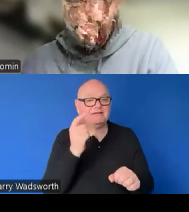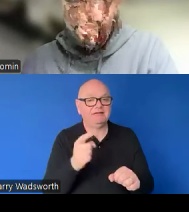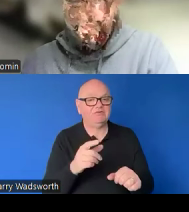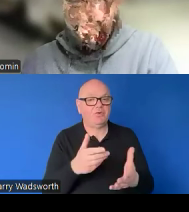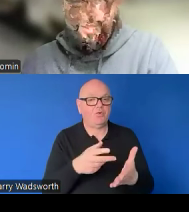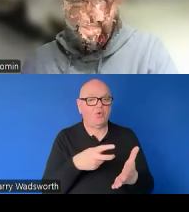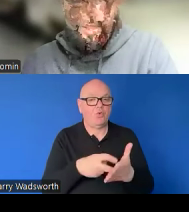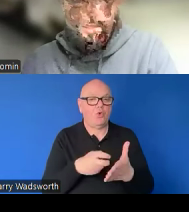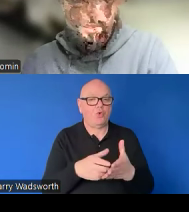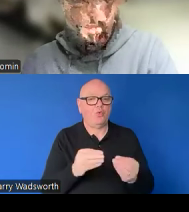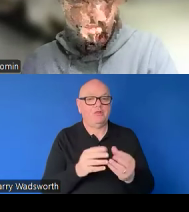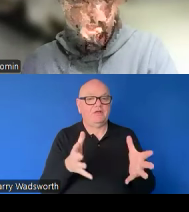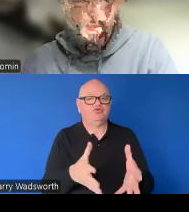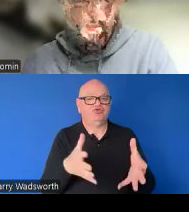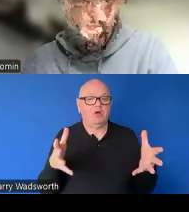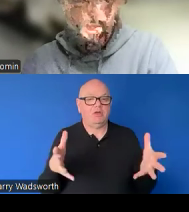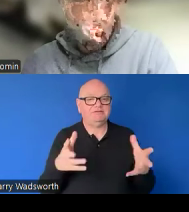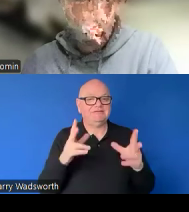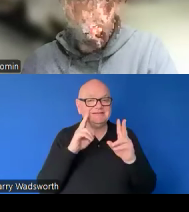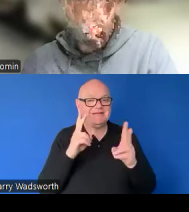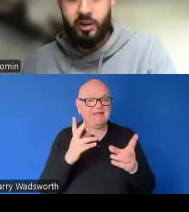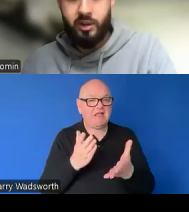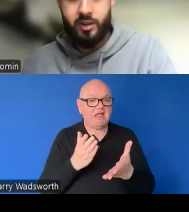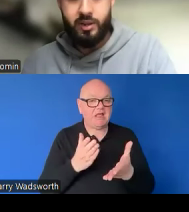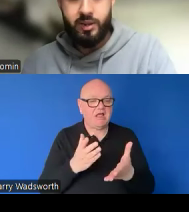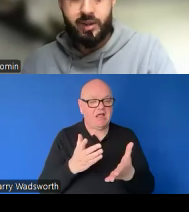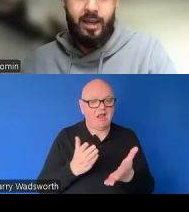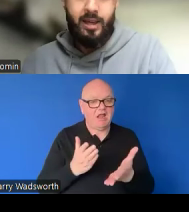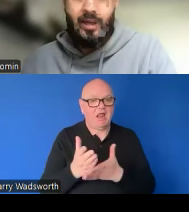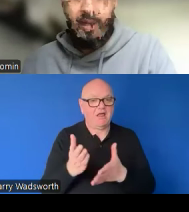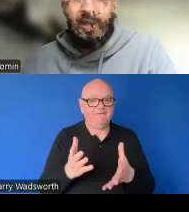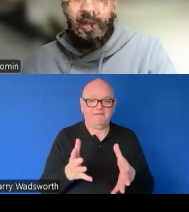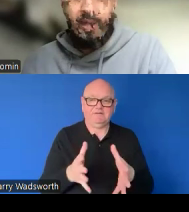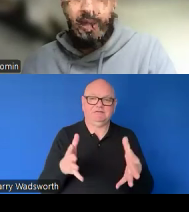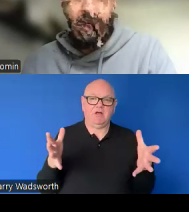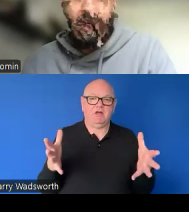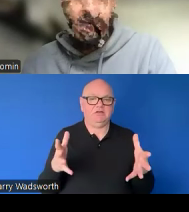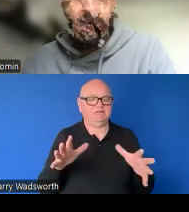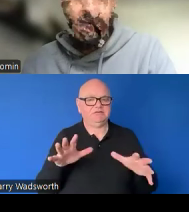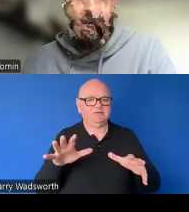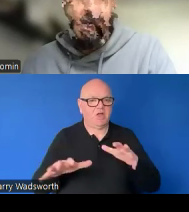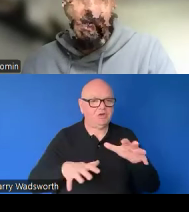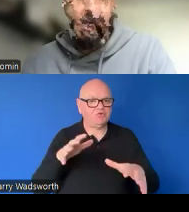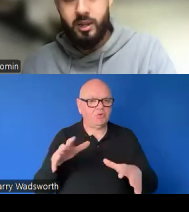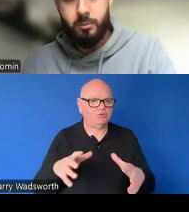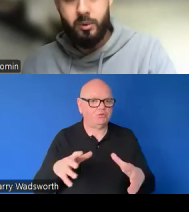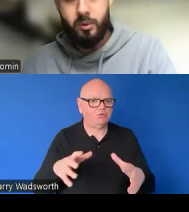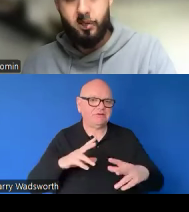and dig for fossils in our dino zone. Then unforgettable exhibits, hand-on experience. We've got that all there.